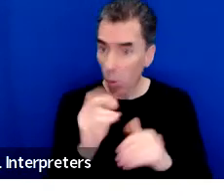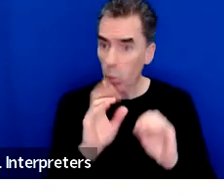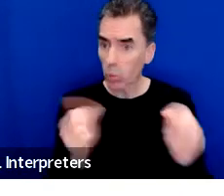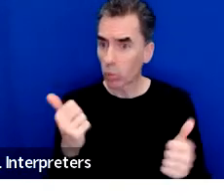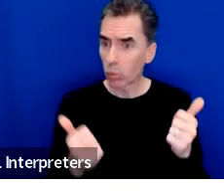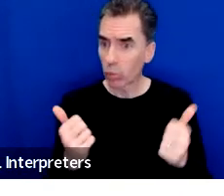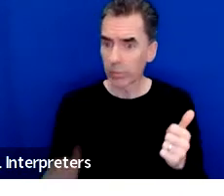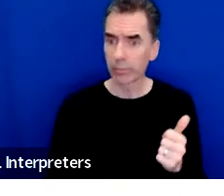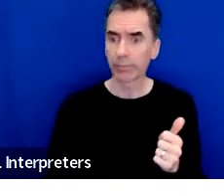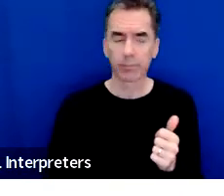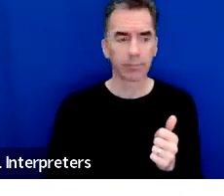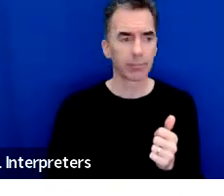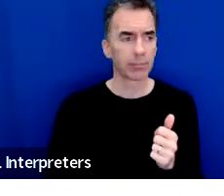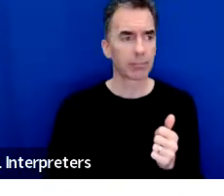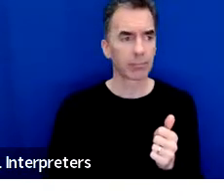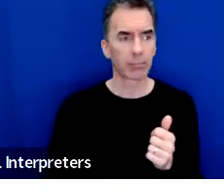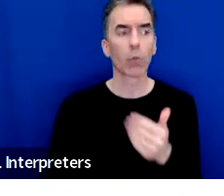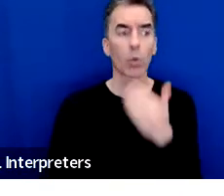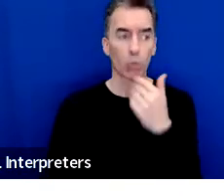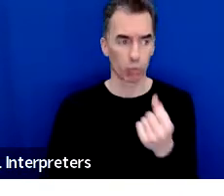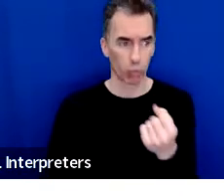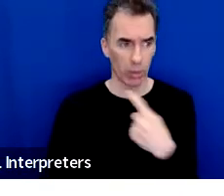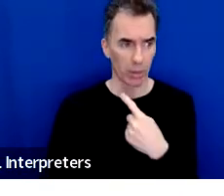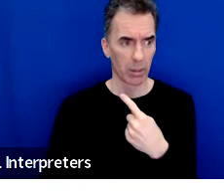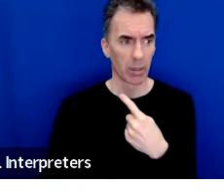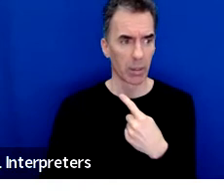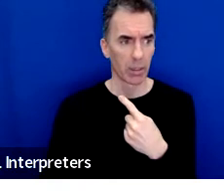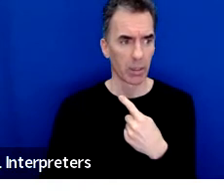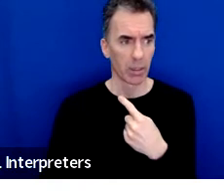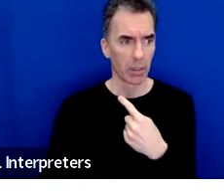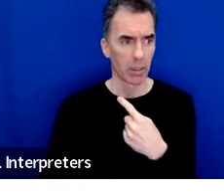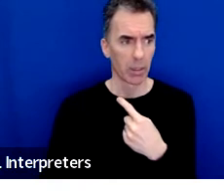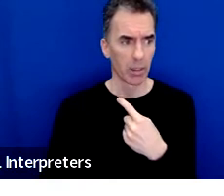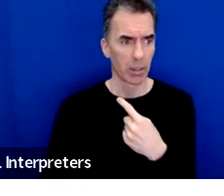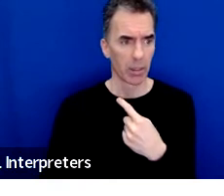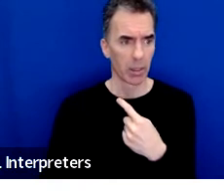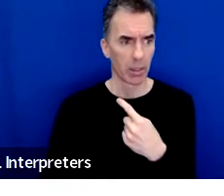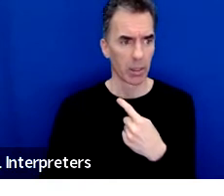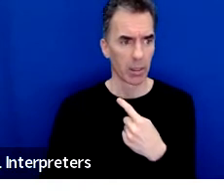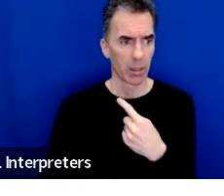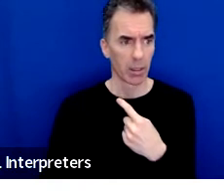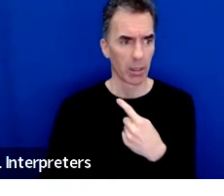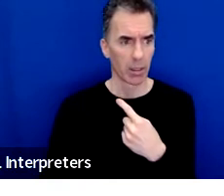Okay. So that's a great question. It depends. Most of our eBooks in our library